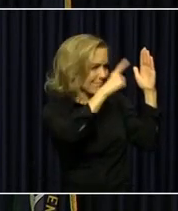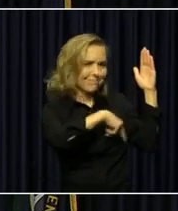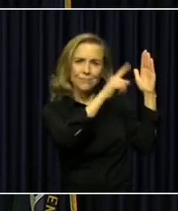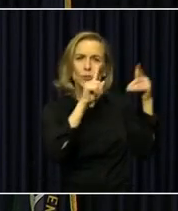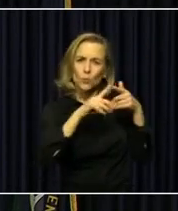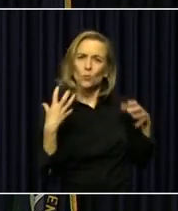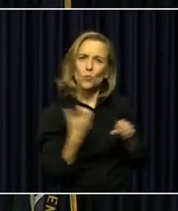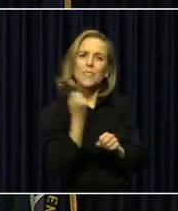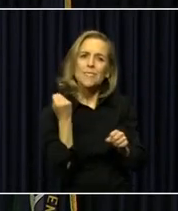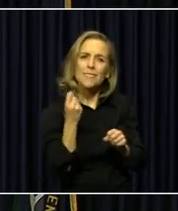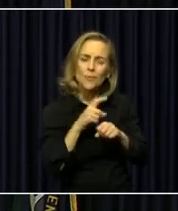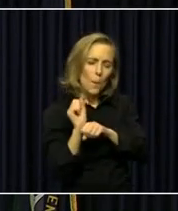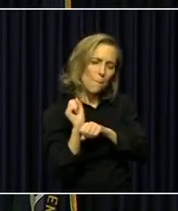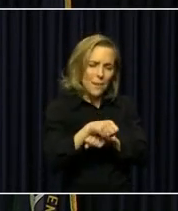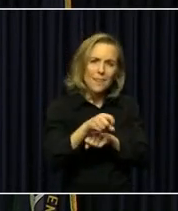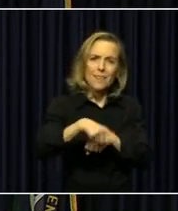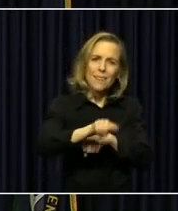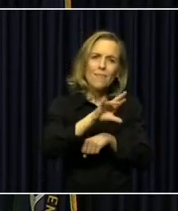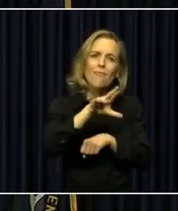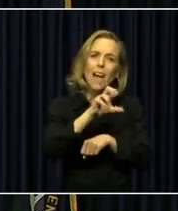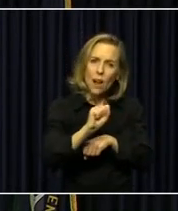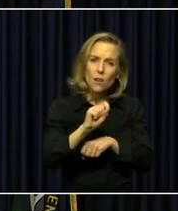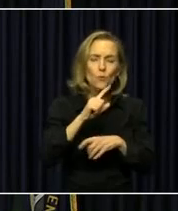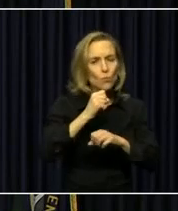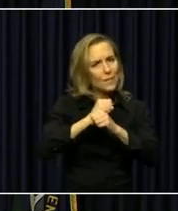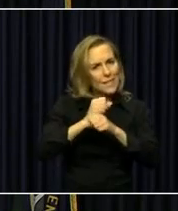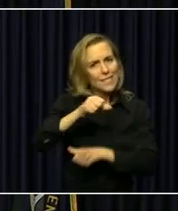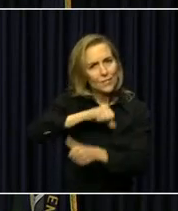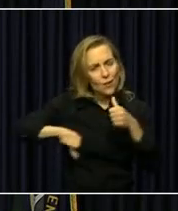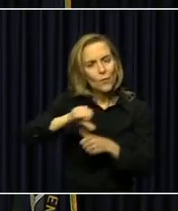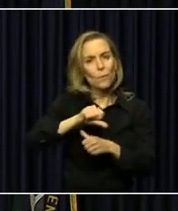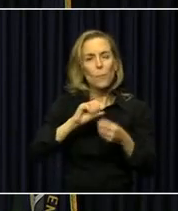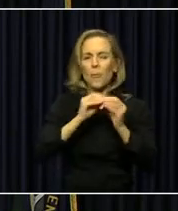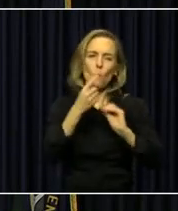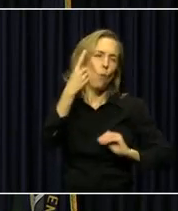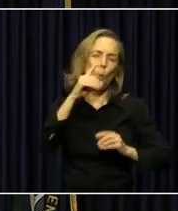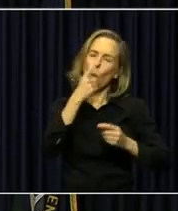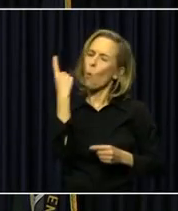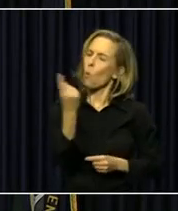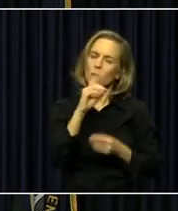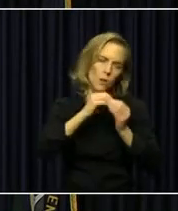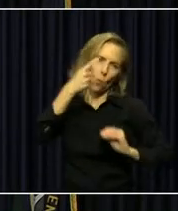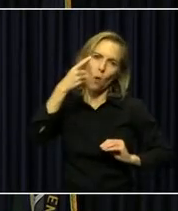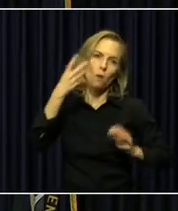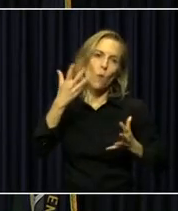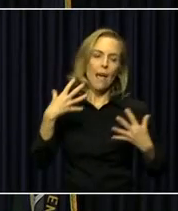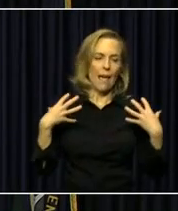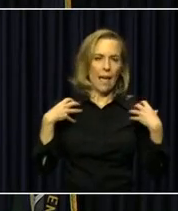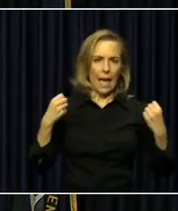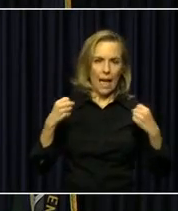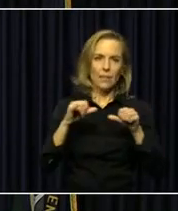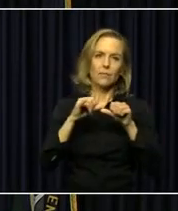INCREDIBLY IMPORTANT. MAKE SURE YOU CONTINUE TO A SUPPLY FOR BENEFITS. WE WANT TO MAKE SURE EVERYBODY